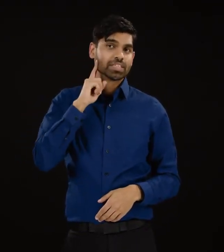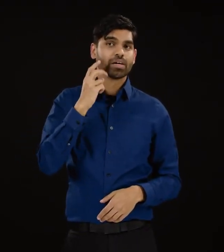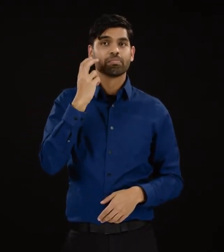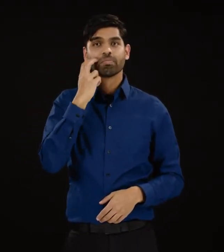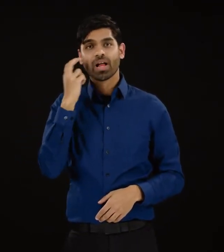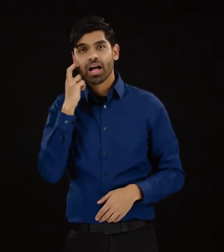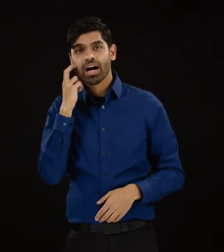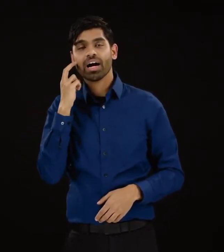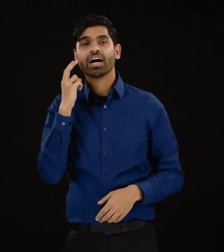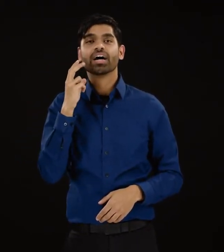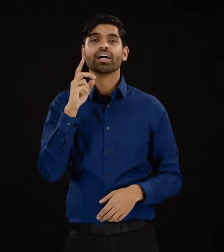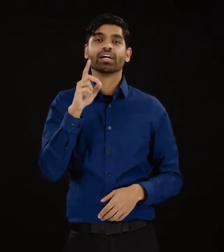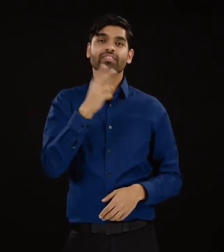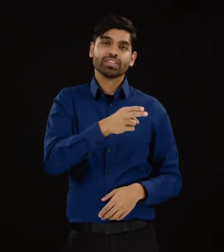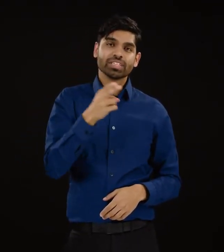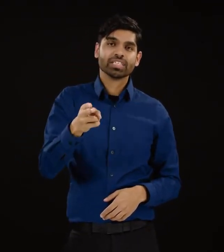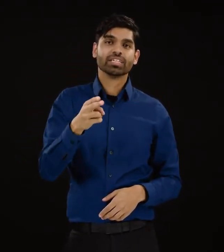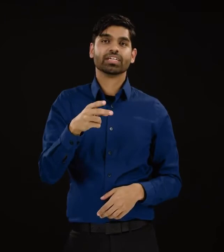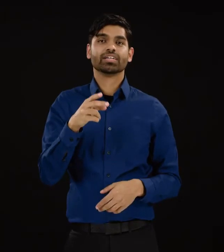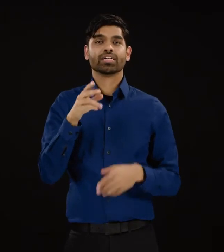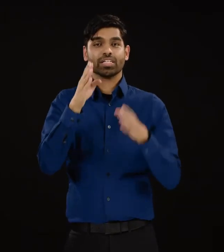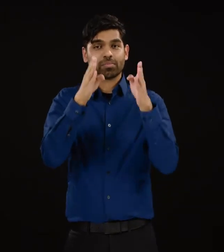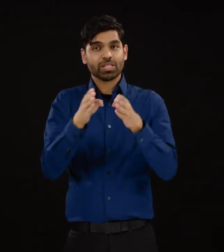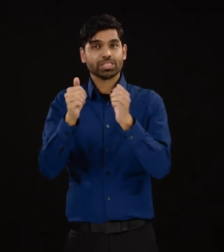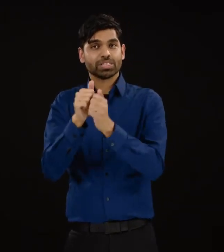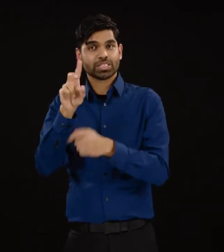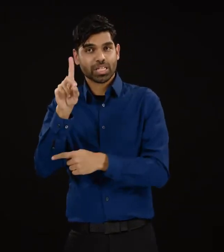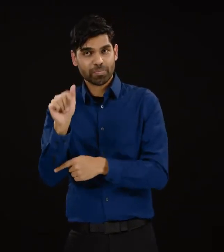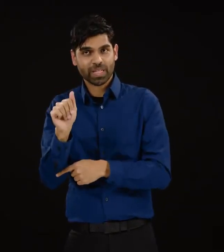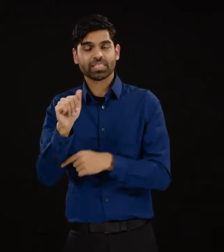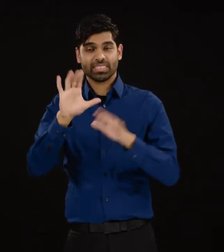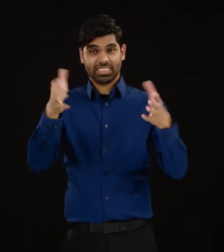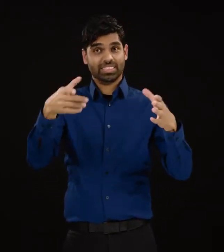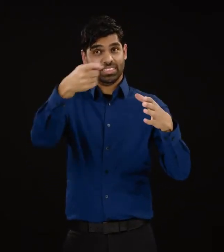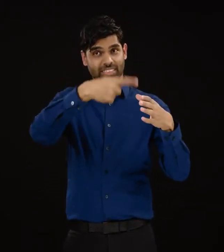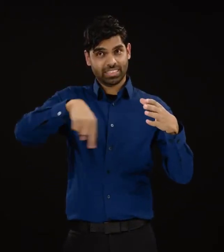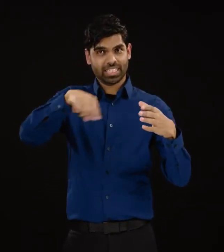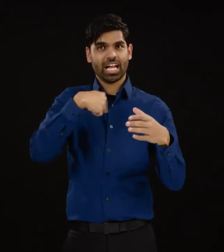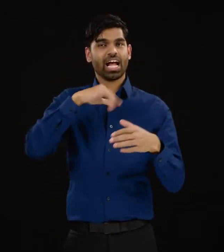Customers who are Deaf, Deaf-Blind, Hard of Hearing, or persons with a disability also